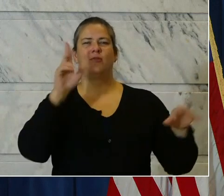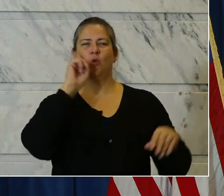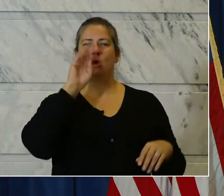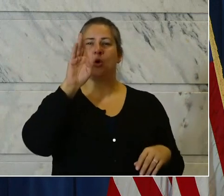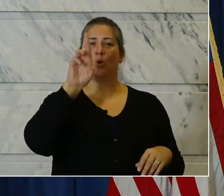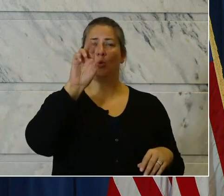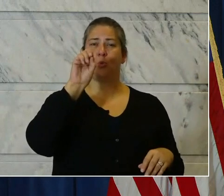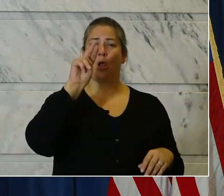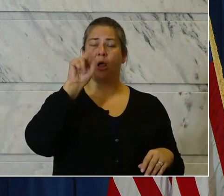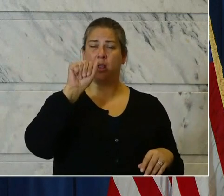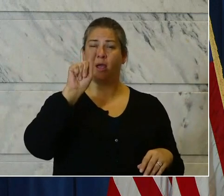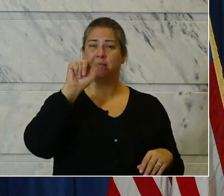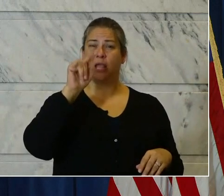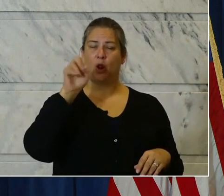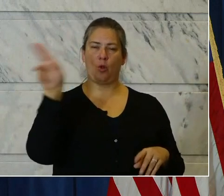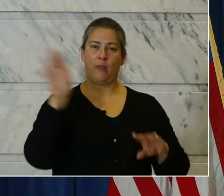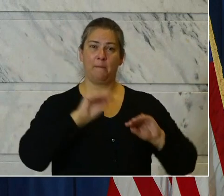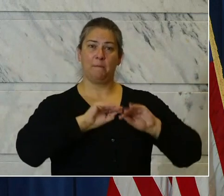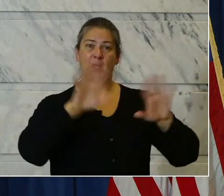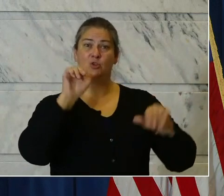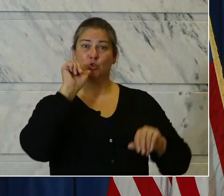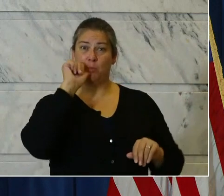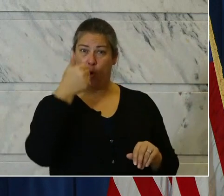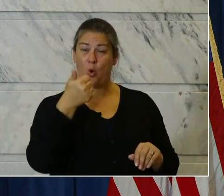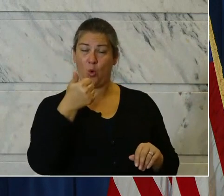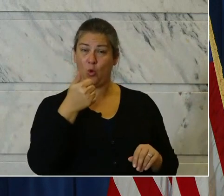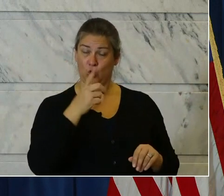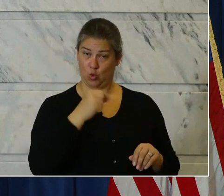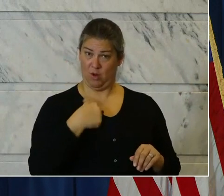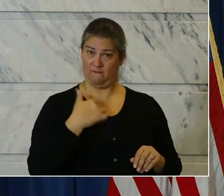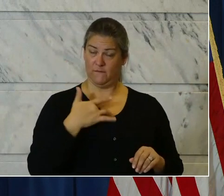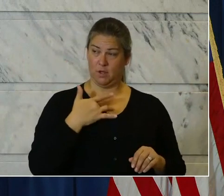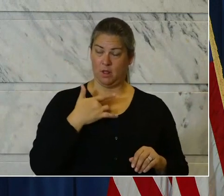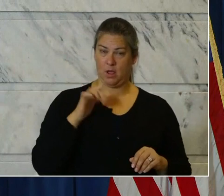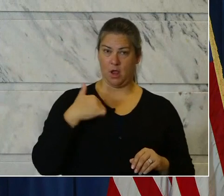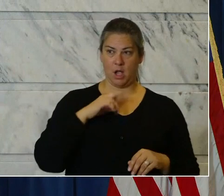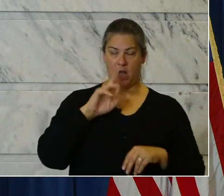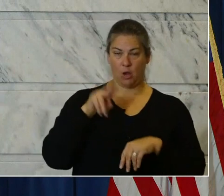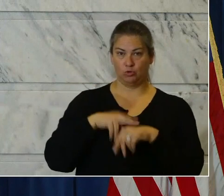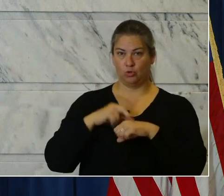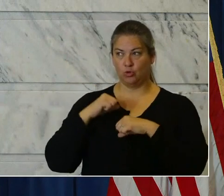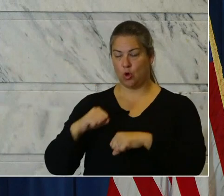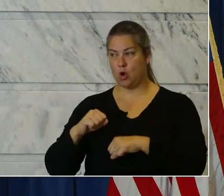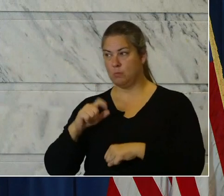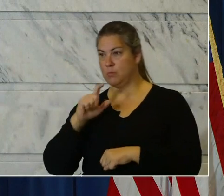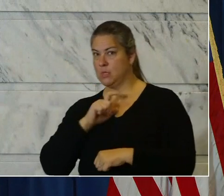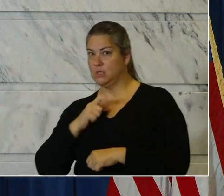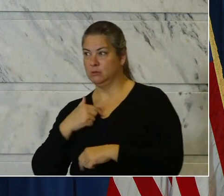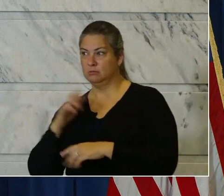GRANGER THREE THAT WELL I IT'S GOING BE A RECALL. THE JURY WORK RELEASED AND RIGHT NOW